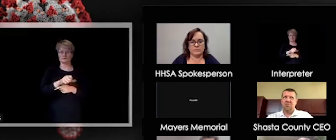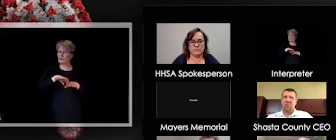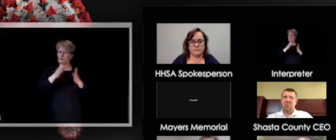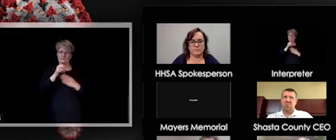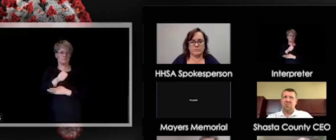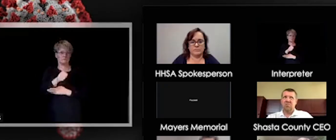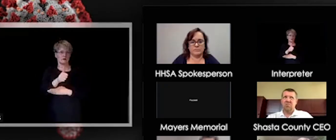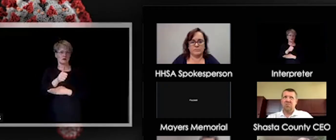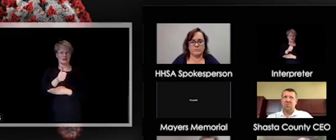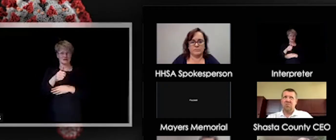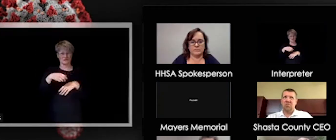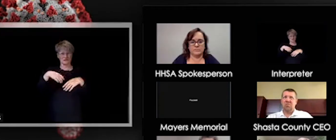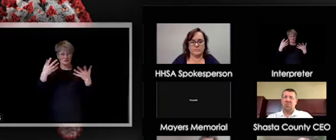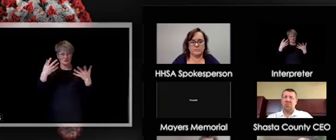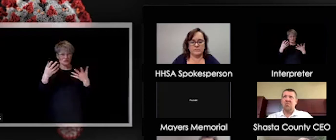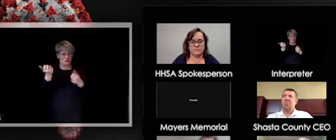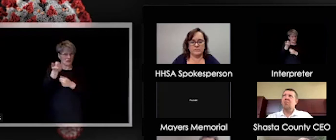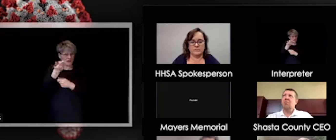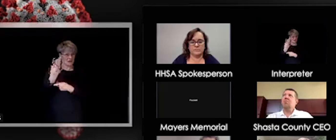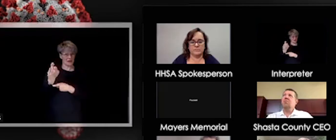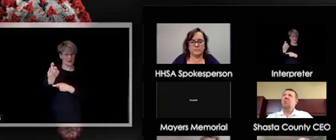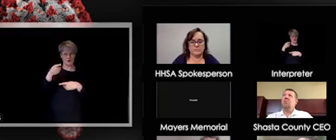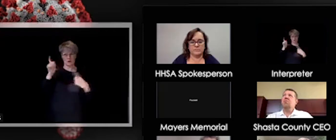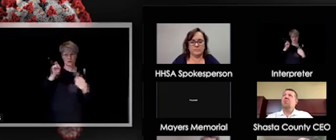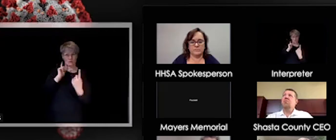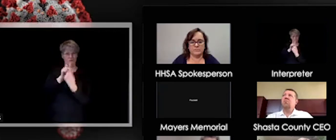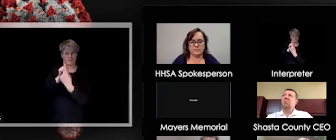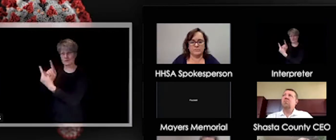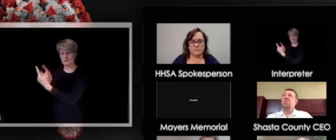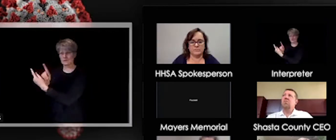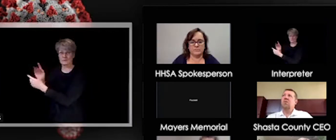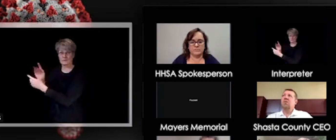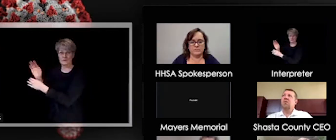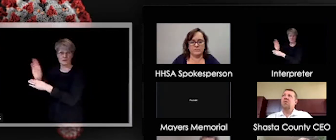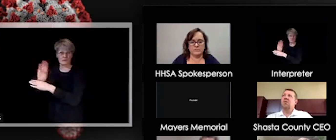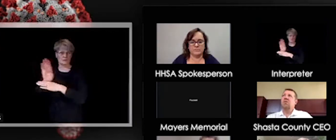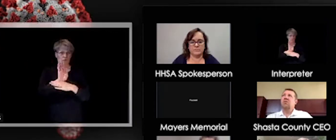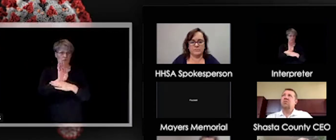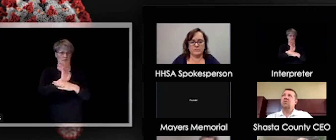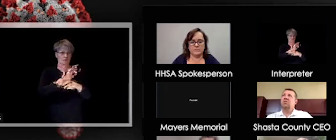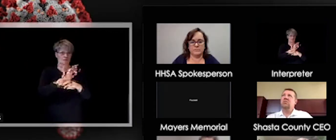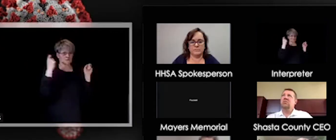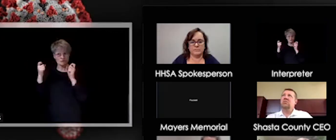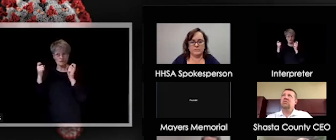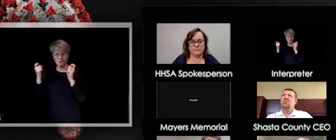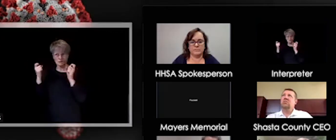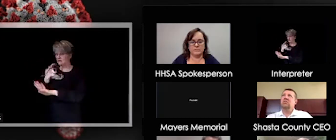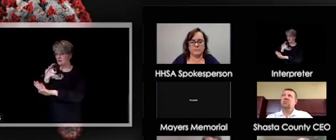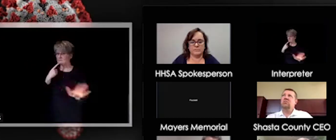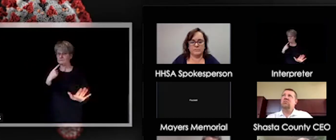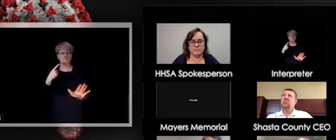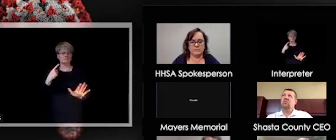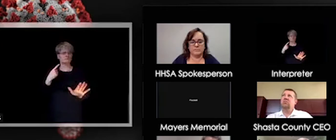businesses or is it just kind of like, “hey you can’t open, but go ahead and open.”